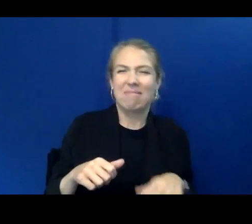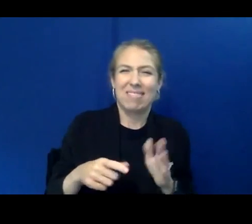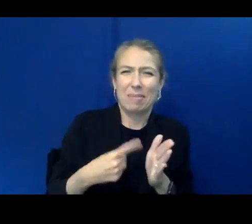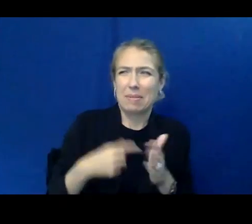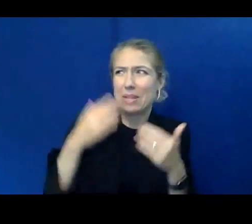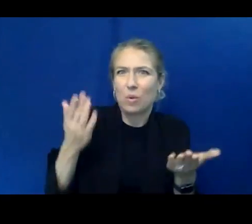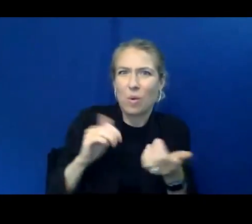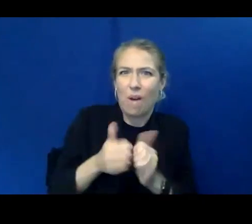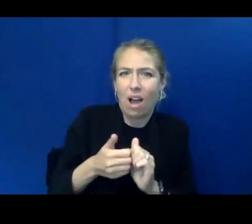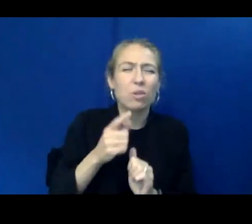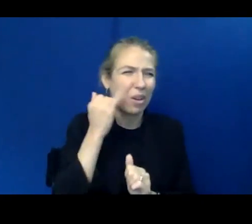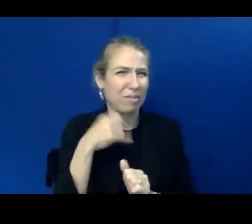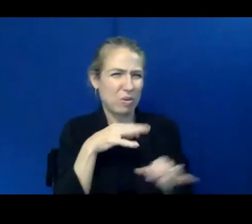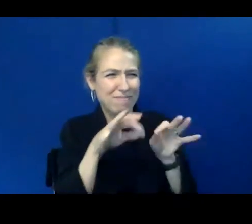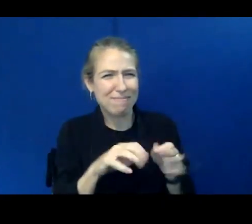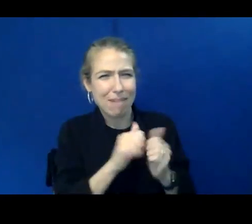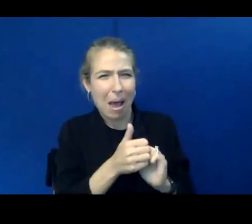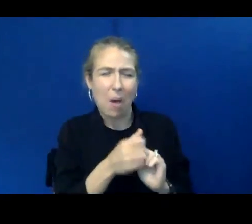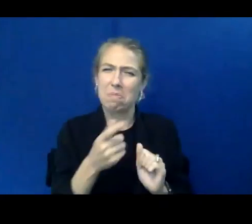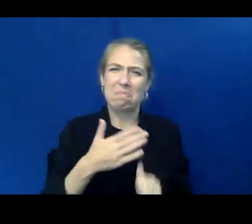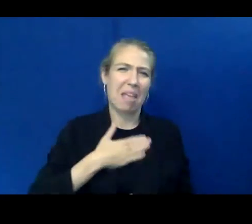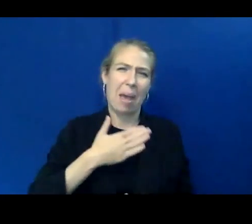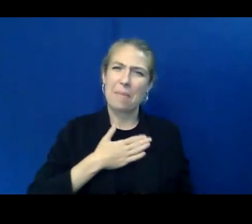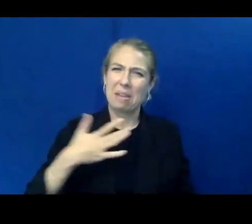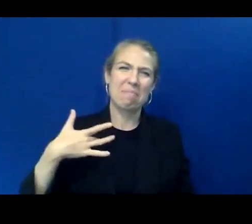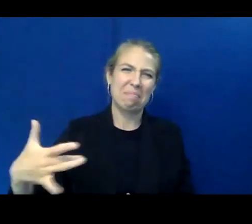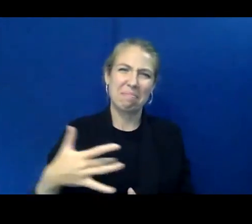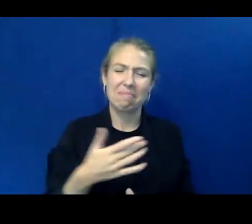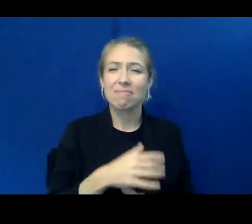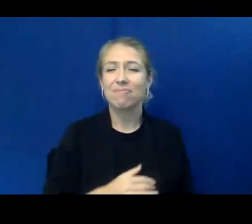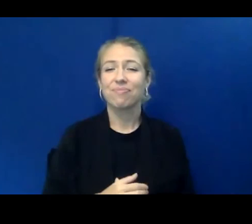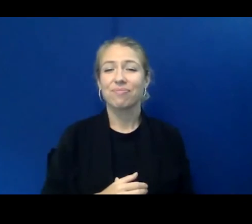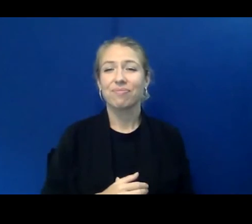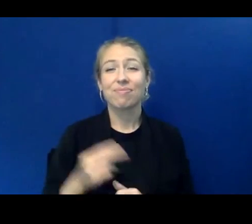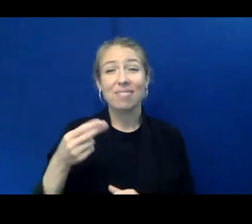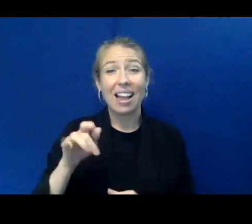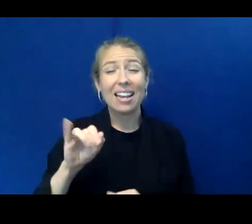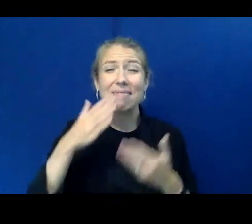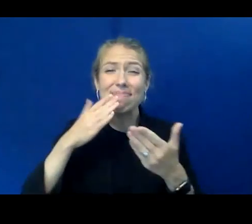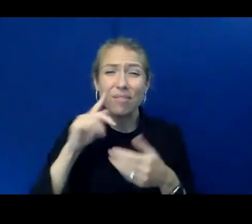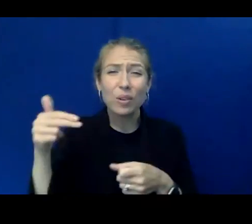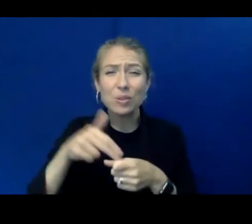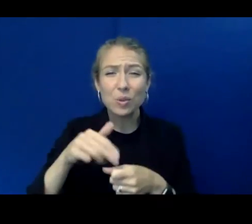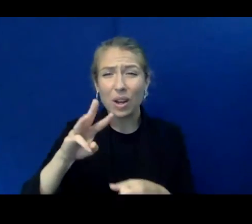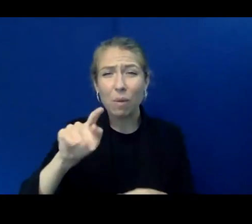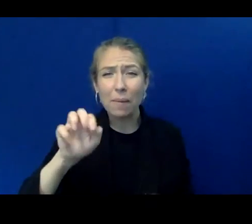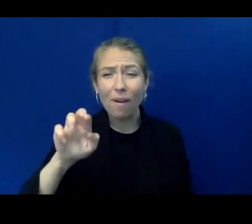sense. Everybody in the audience, thanks so much again for joining us on the webinar. I have two questions left.